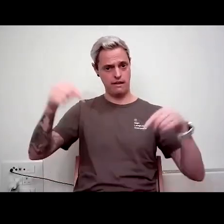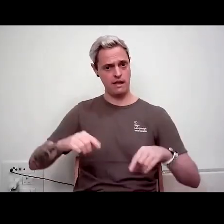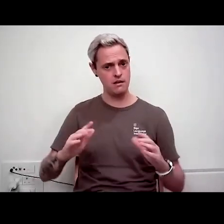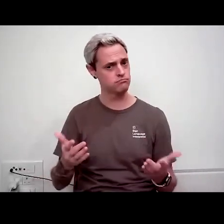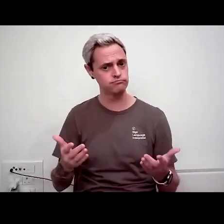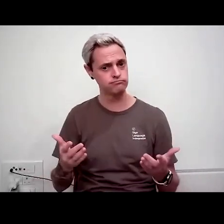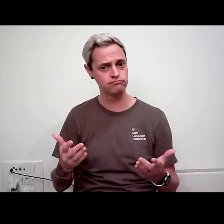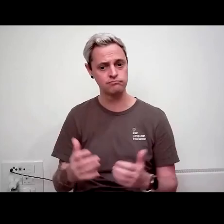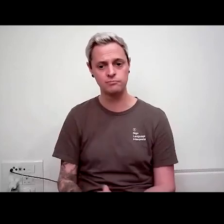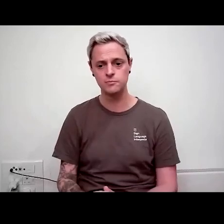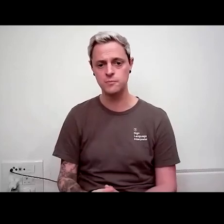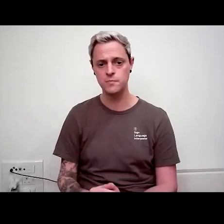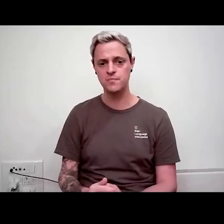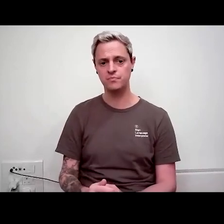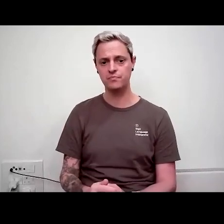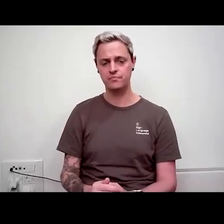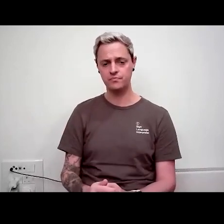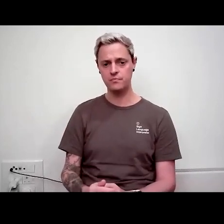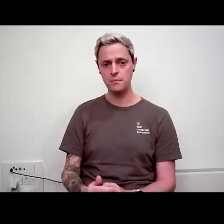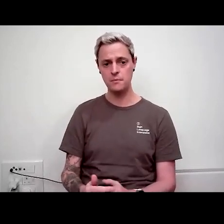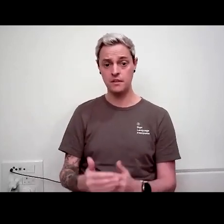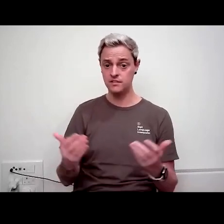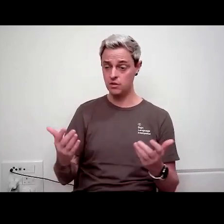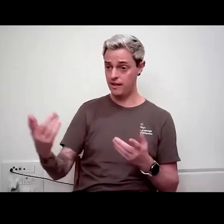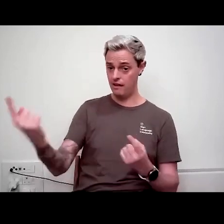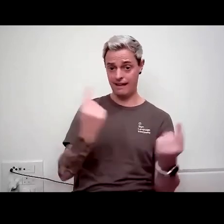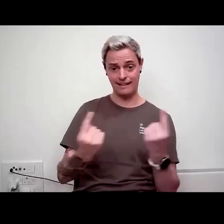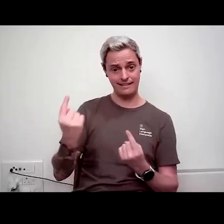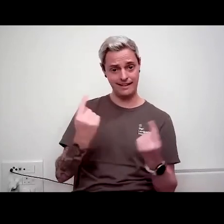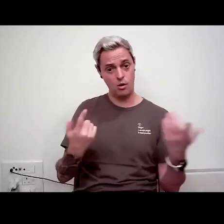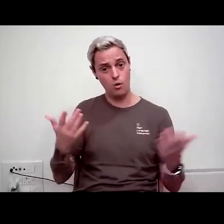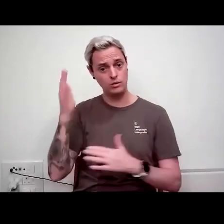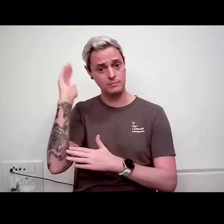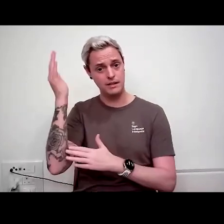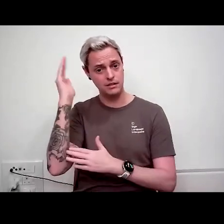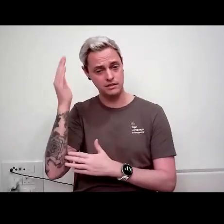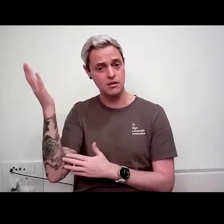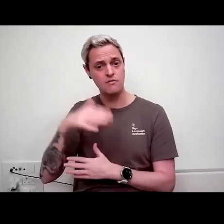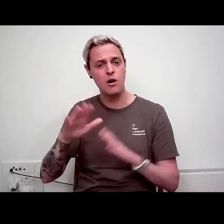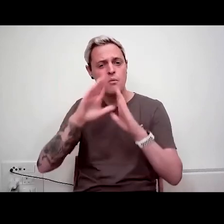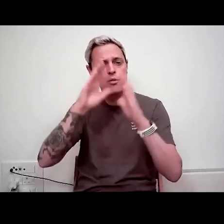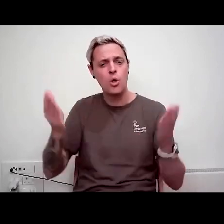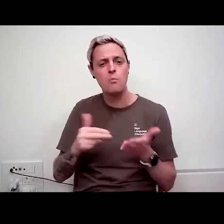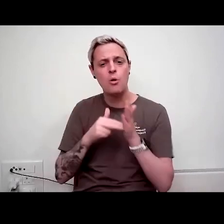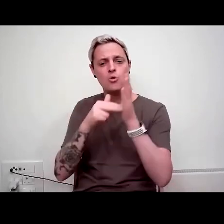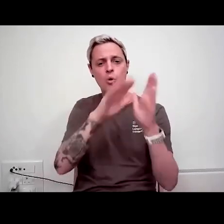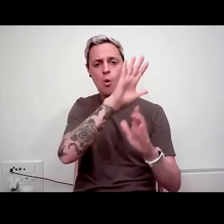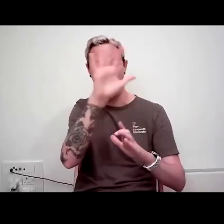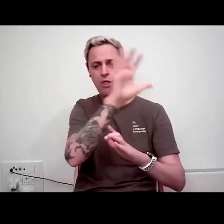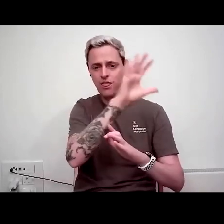And attendees and speakers, have they come primarily from the global North? Who are we reaching with these conversations?